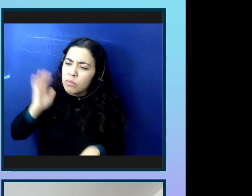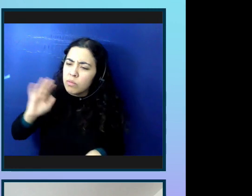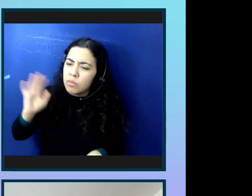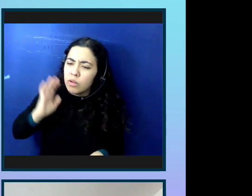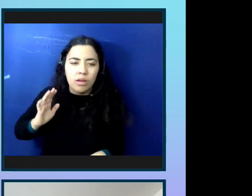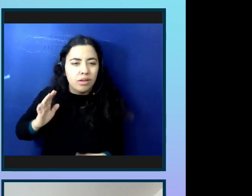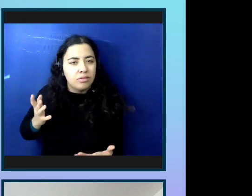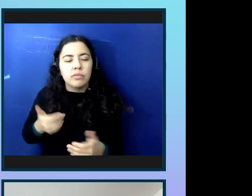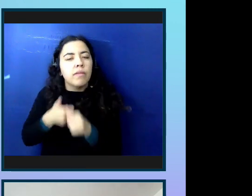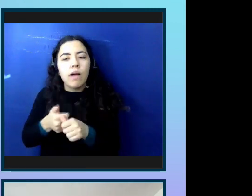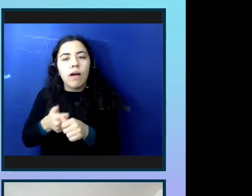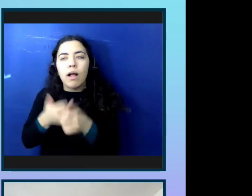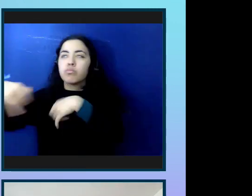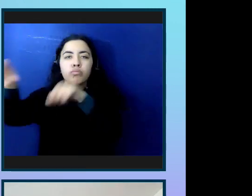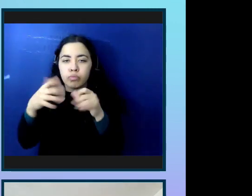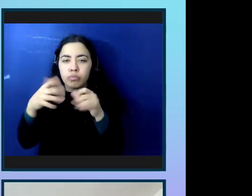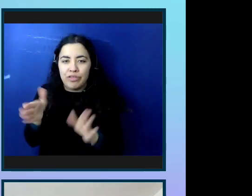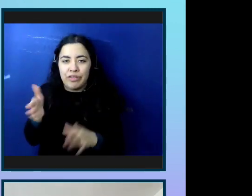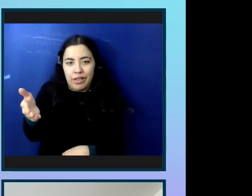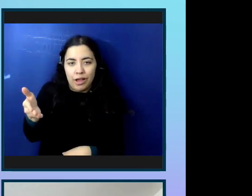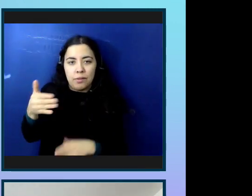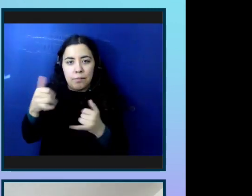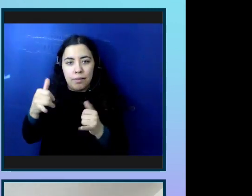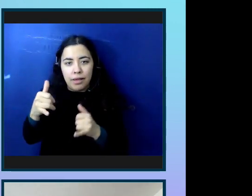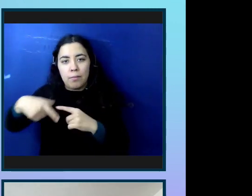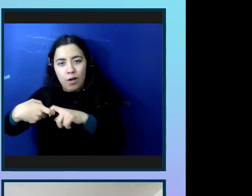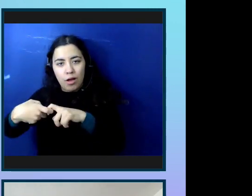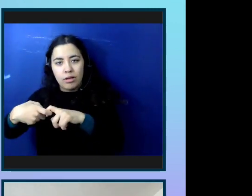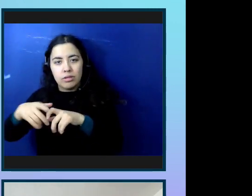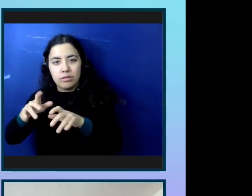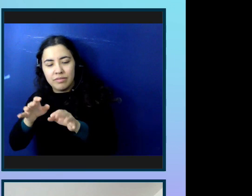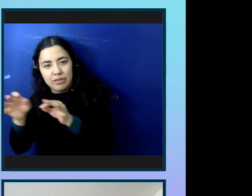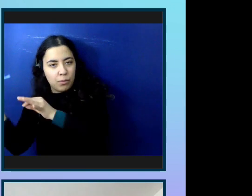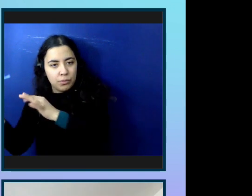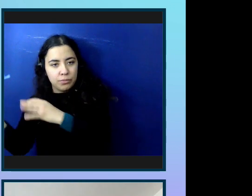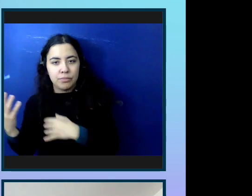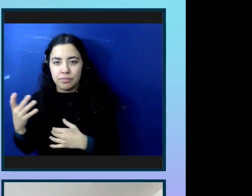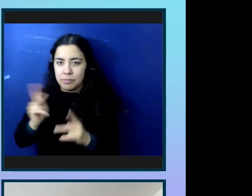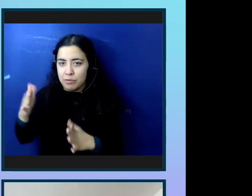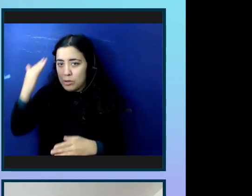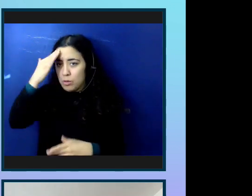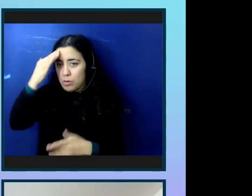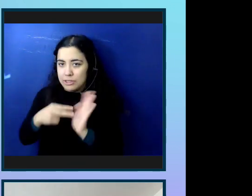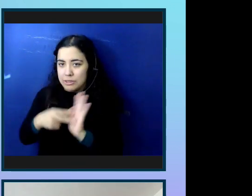is really helpful for folks with cognitive disabilities. Using accessible videos and visuals to support content